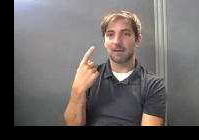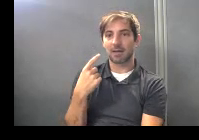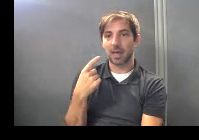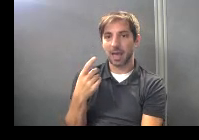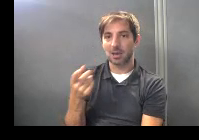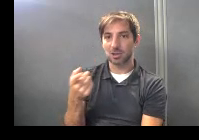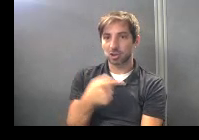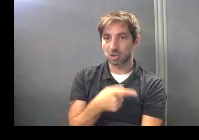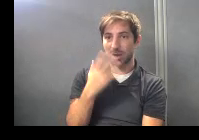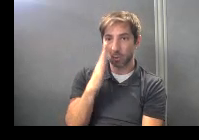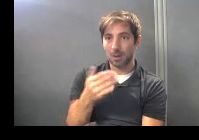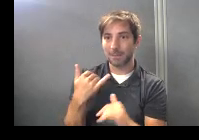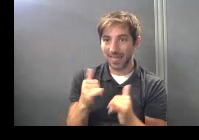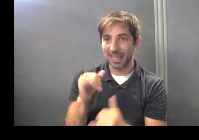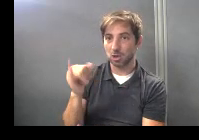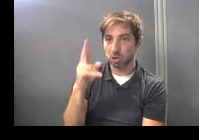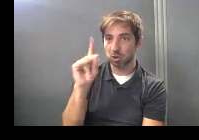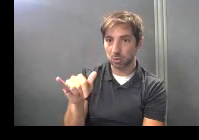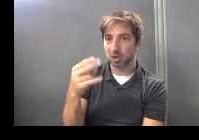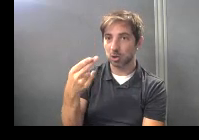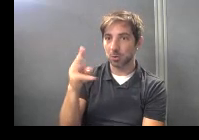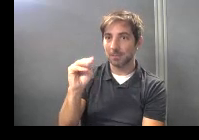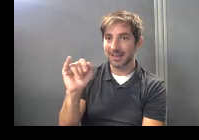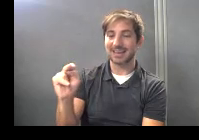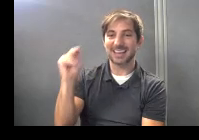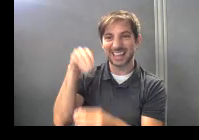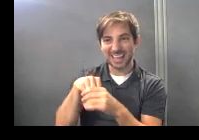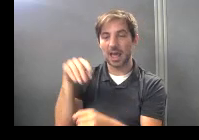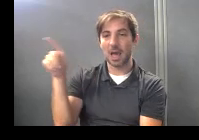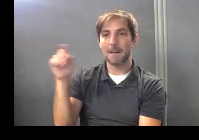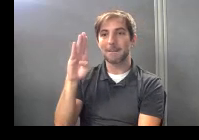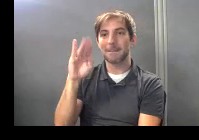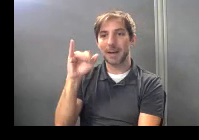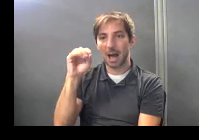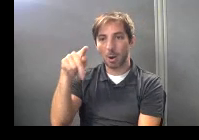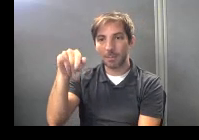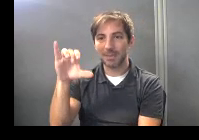SHE IS GOING TO PLAY JUDY HUMAN IN A DOCUMENTARY, BIOPICK ABOUT HER.